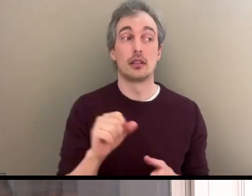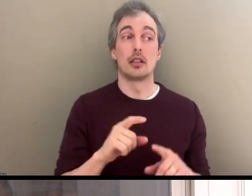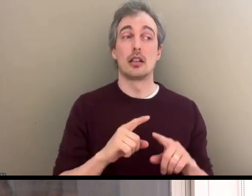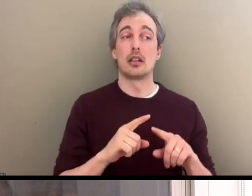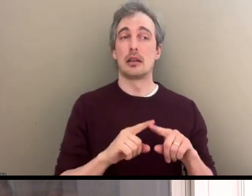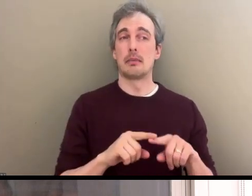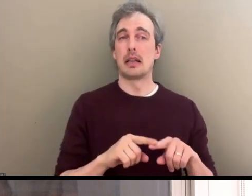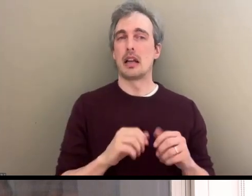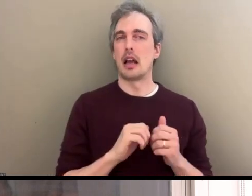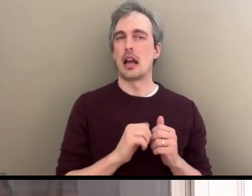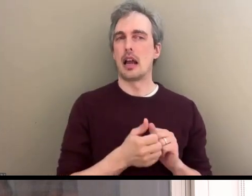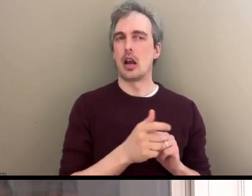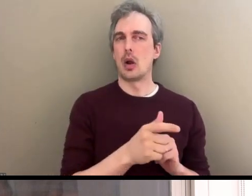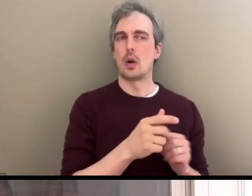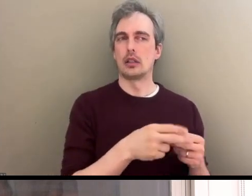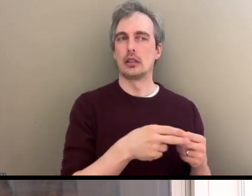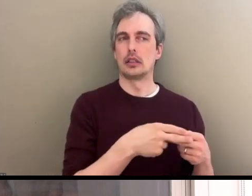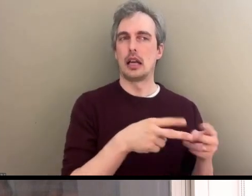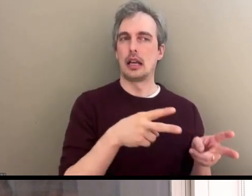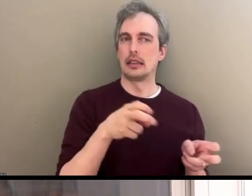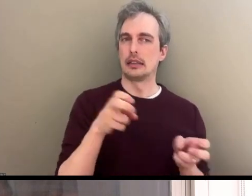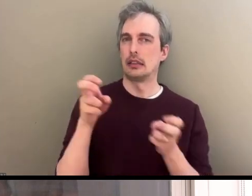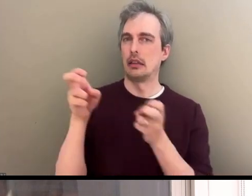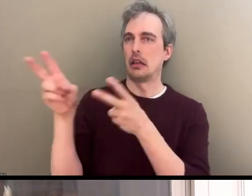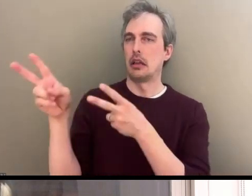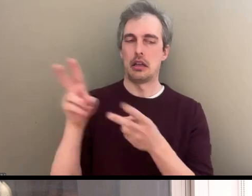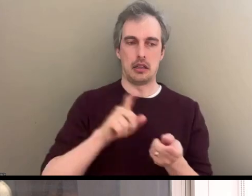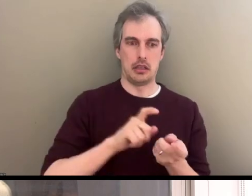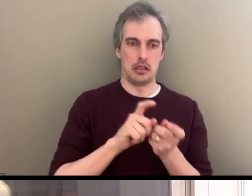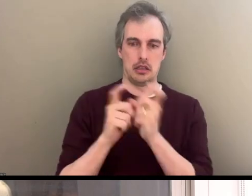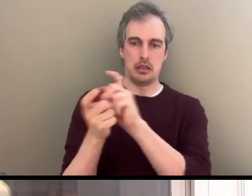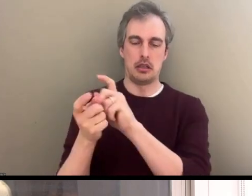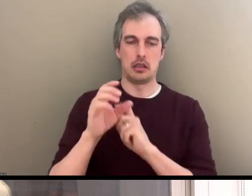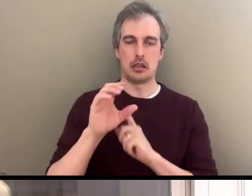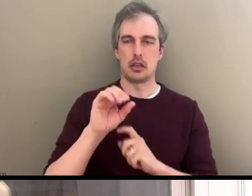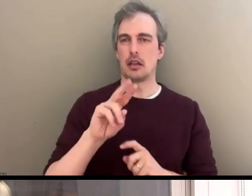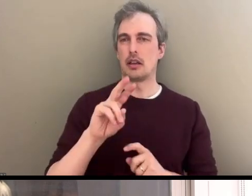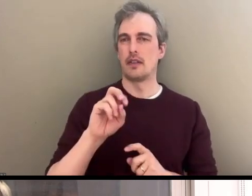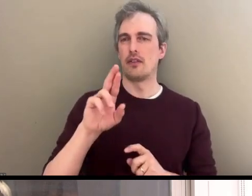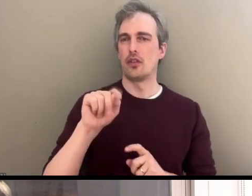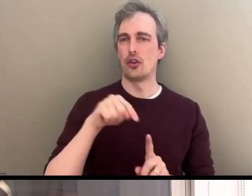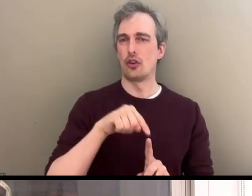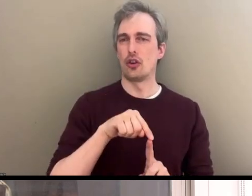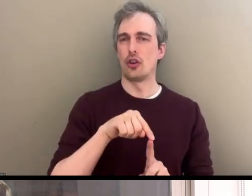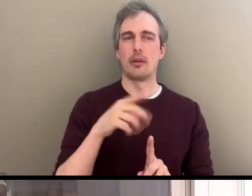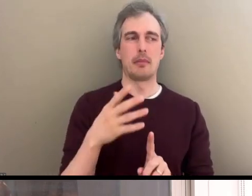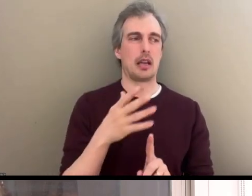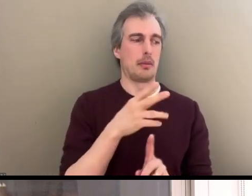So this is asterisk is the workflow might be once it gets to InDesign or another